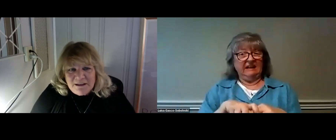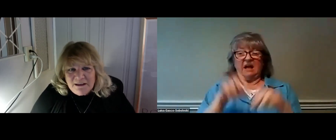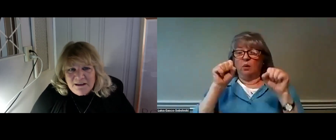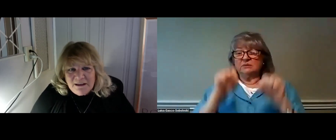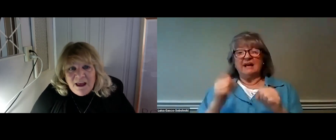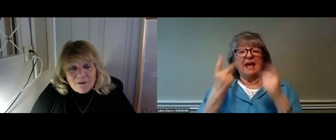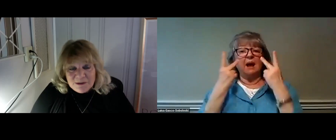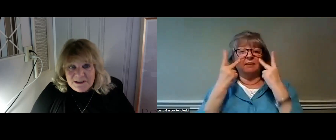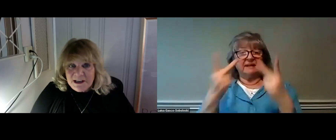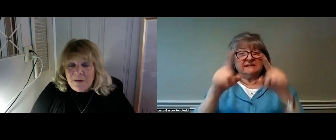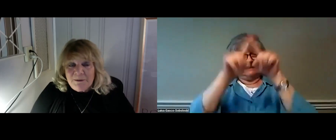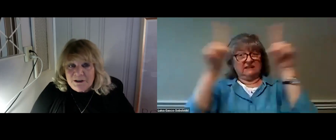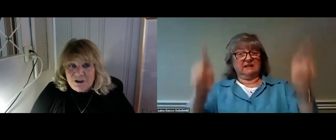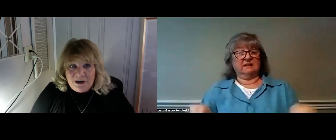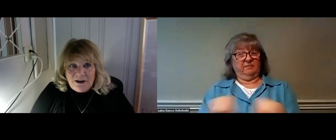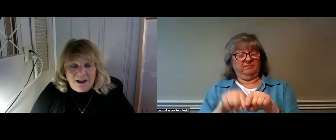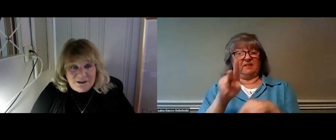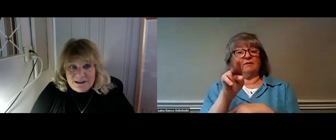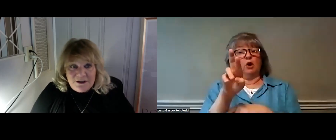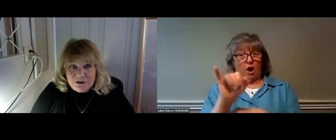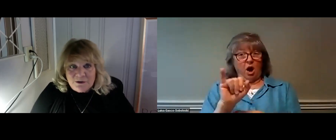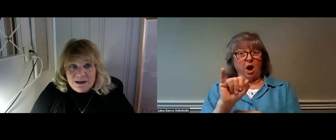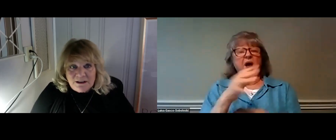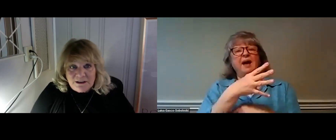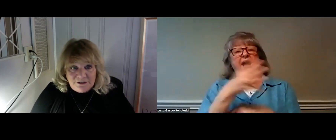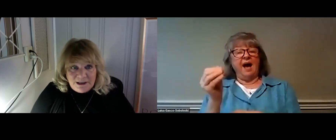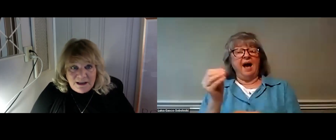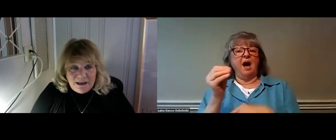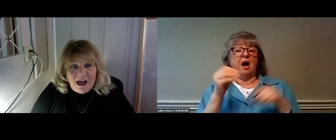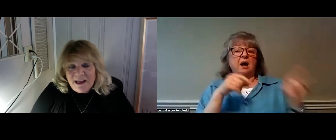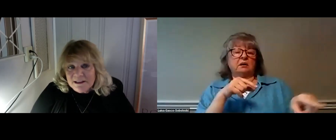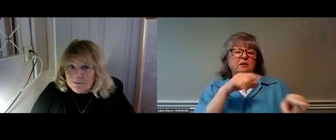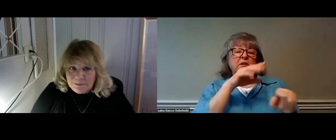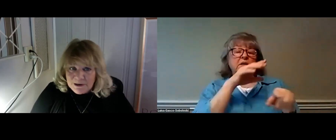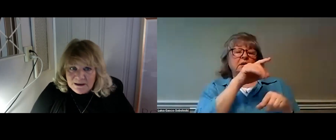was sitting up in a chair, I could see the screen clearly, I can lip-read,